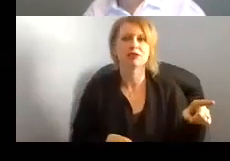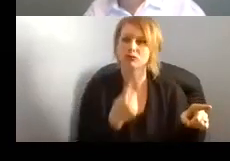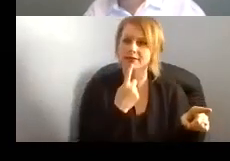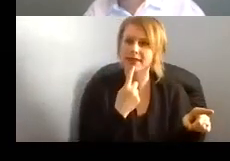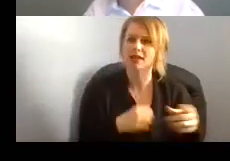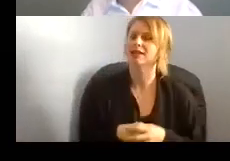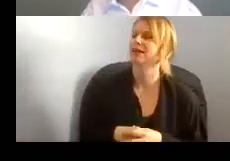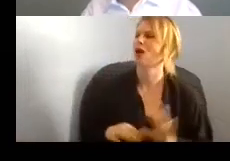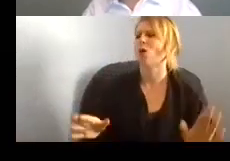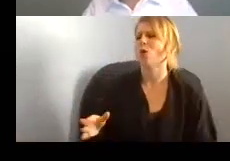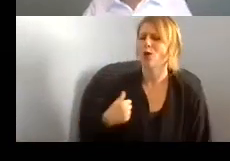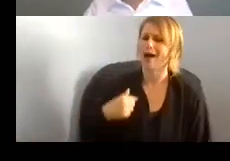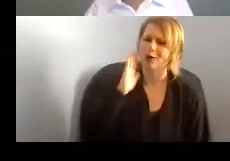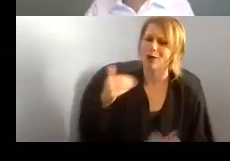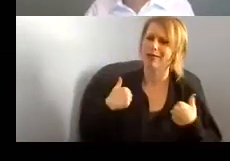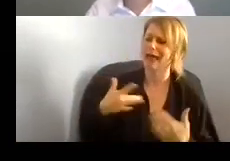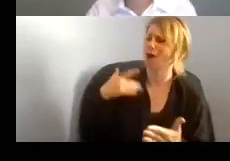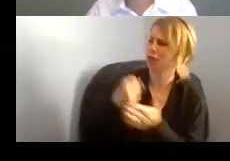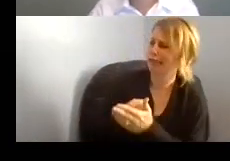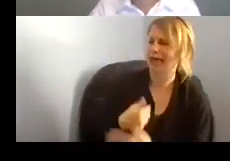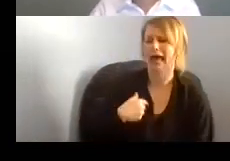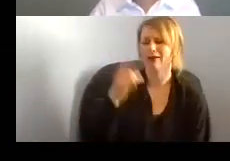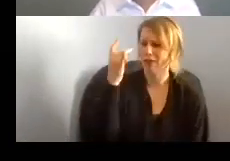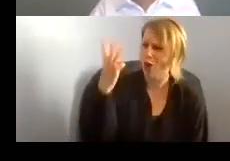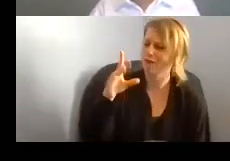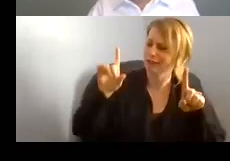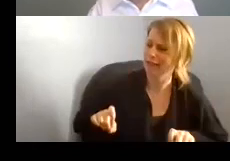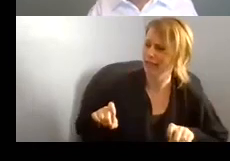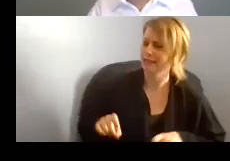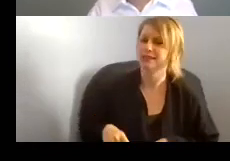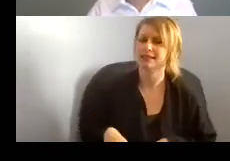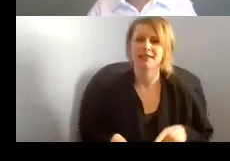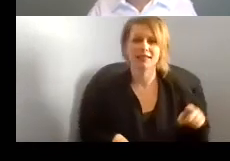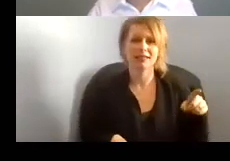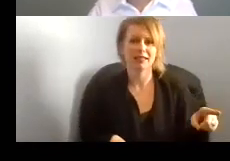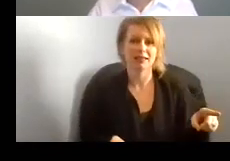a heart attack. And, you know, it’s such a bad test. And then she said her friend said, I’m going to have a brain aneurysm.